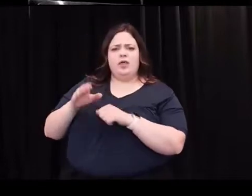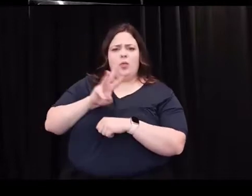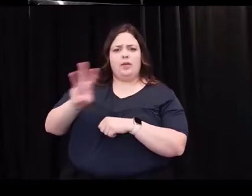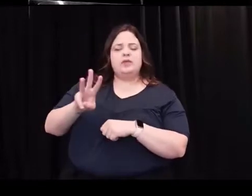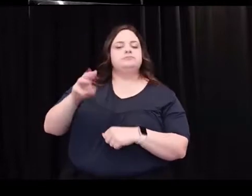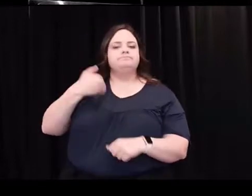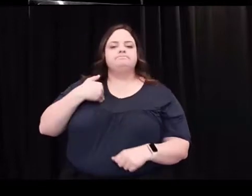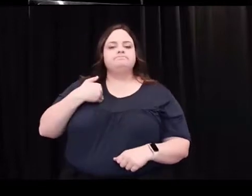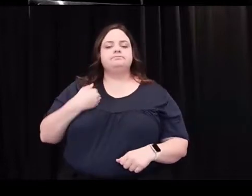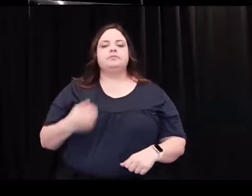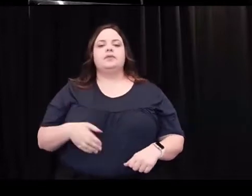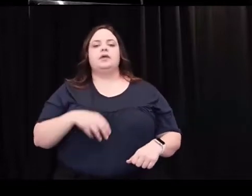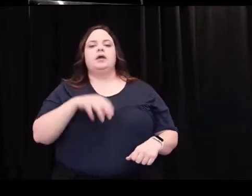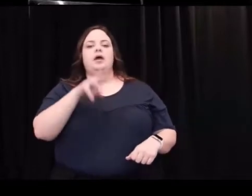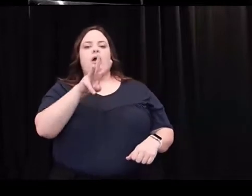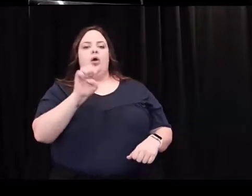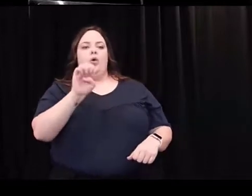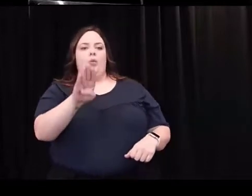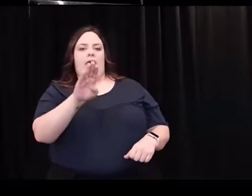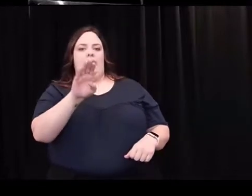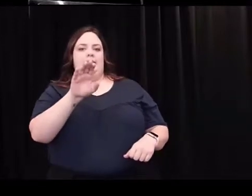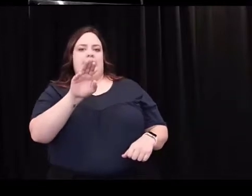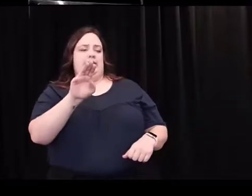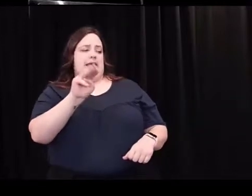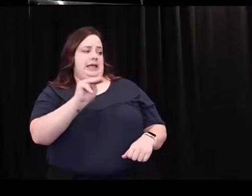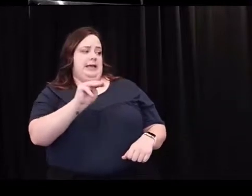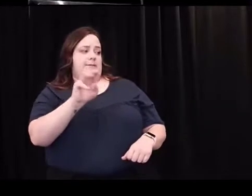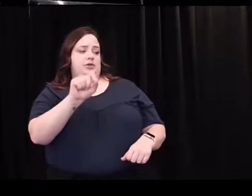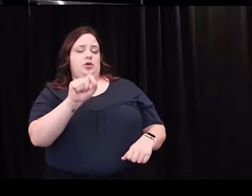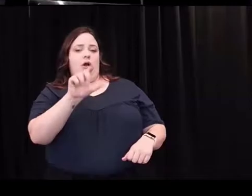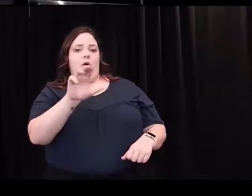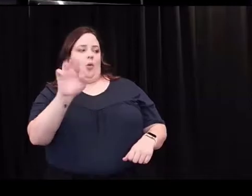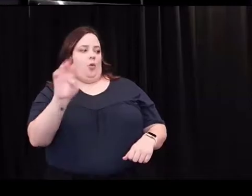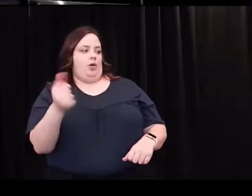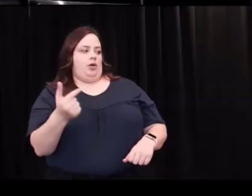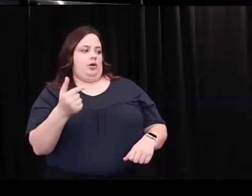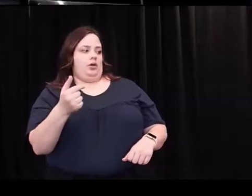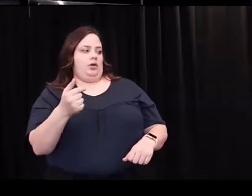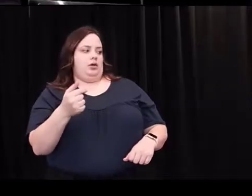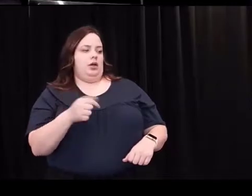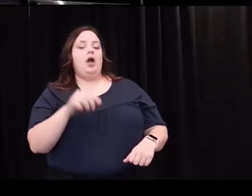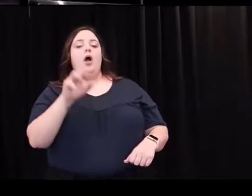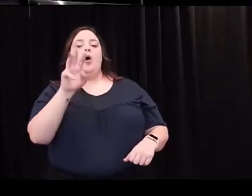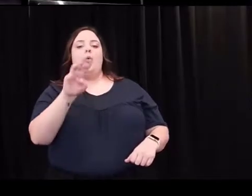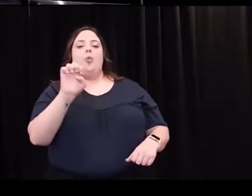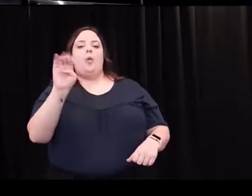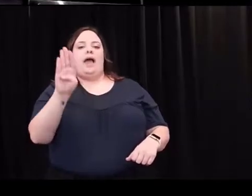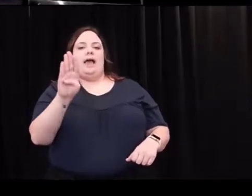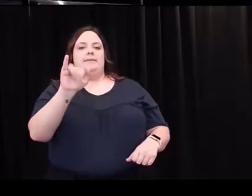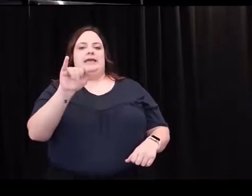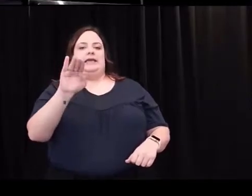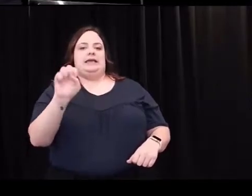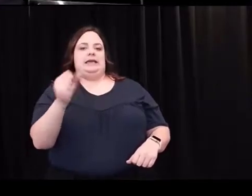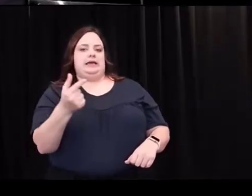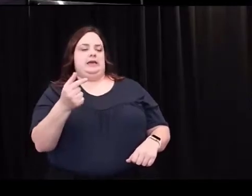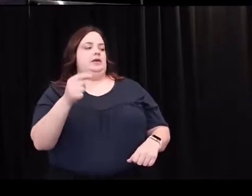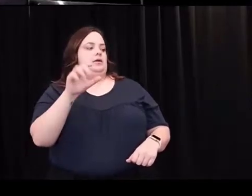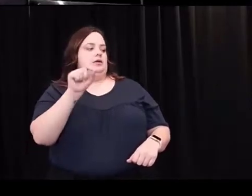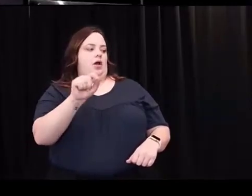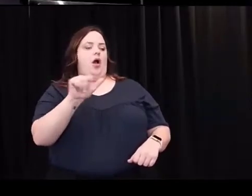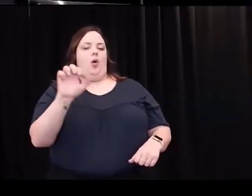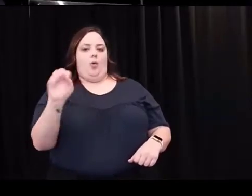so webaim.org, by the way I'll give them a plug if Rob's not going to do it. But he web aim.org